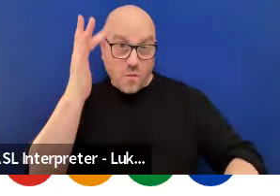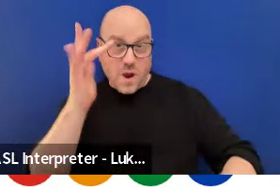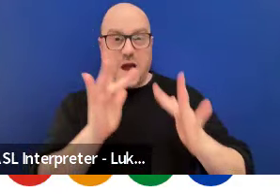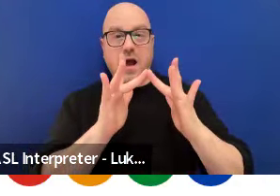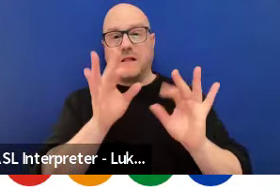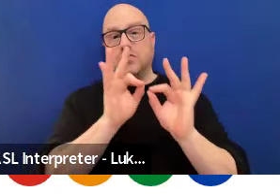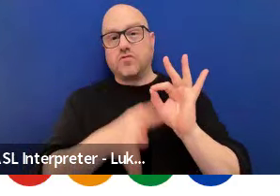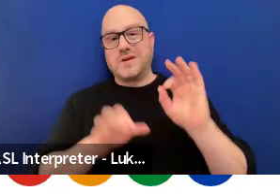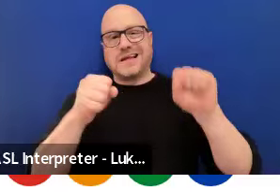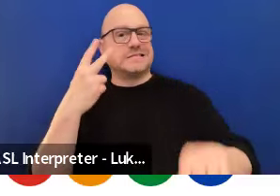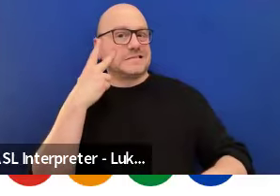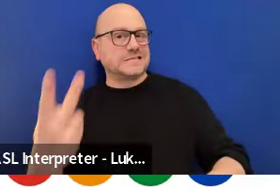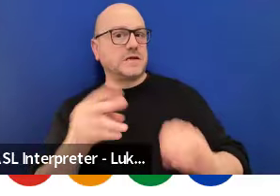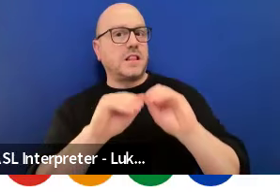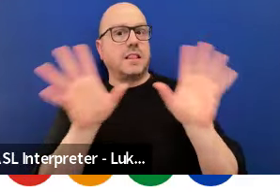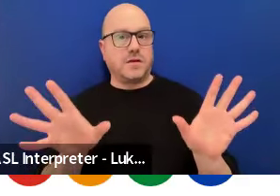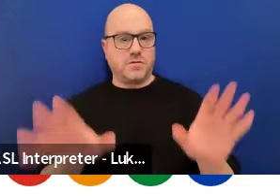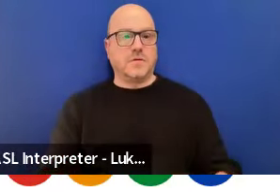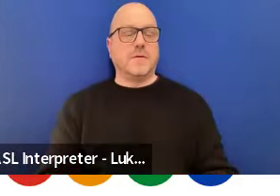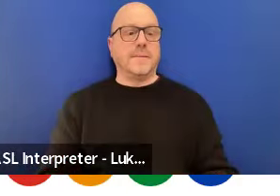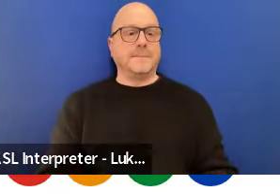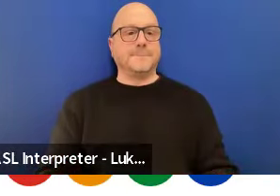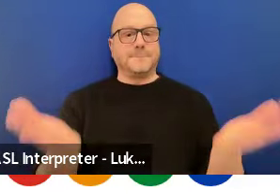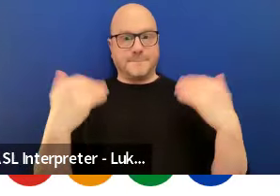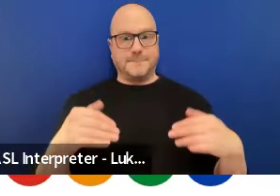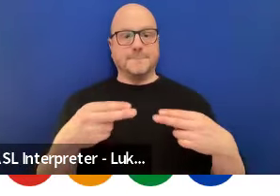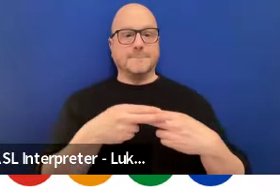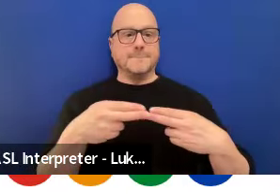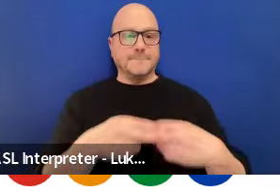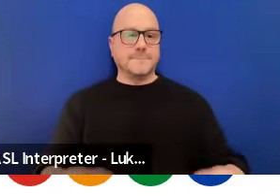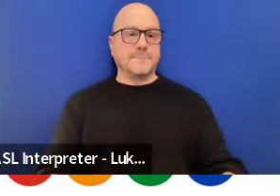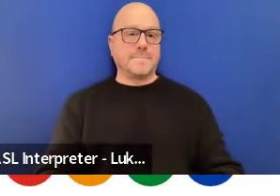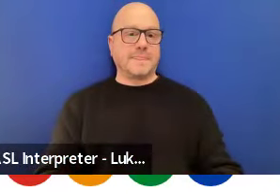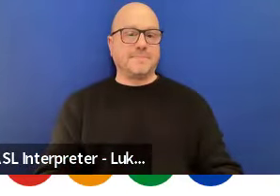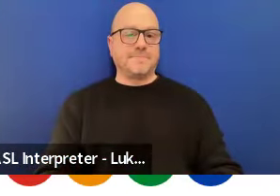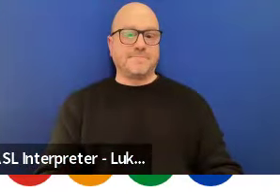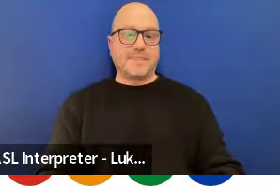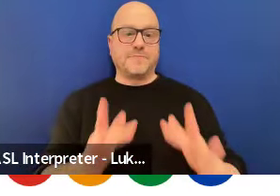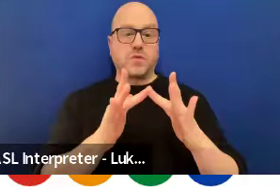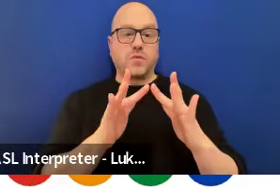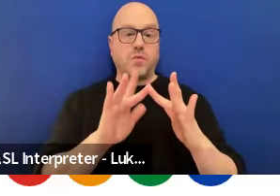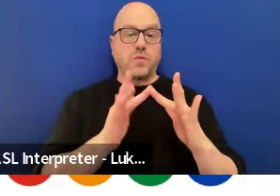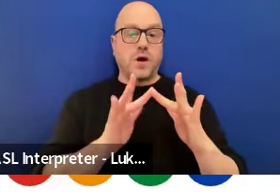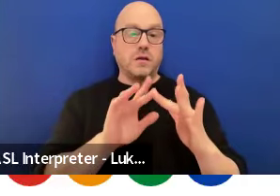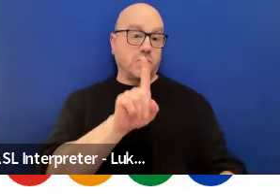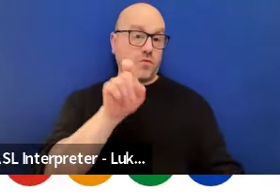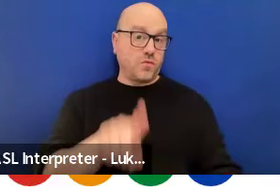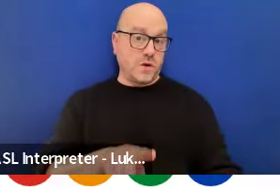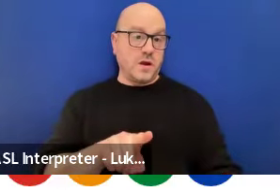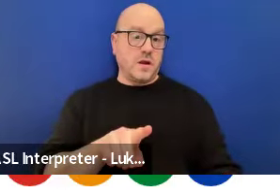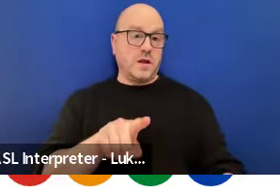ADJUST YOUR LOCATION SO THE ONLINE INTERPRETERS CAN HAVE A CLEAR VIEW OF YOU. NEXT SLIDE.